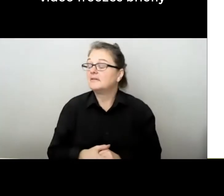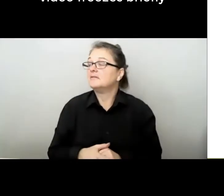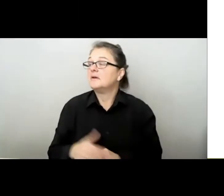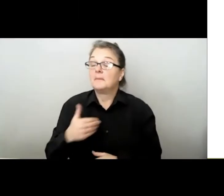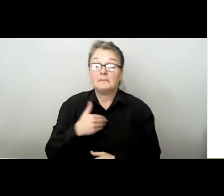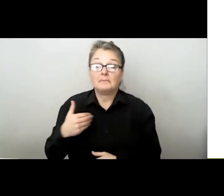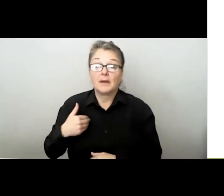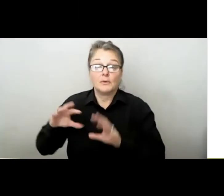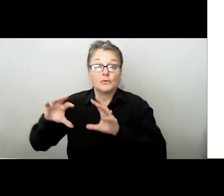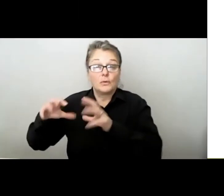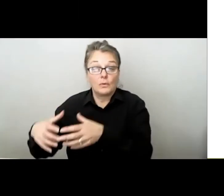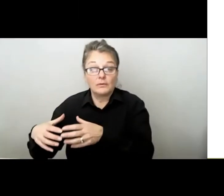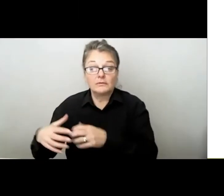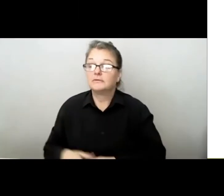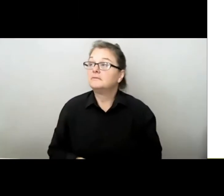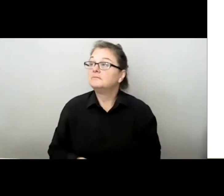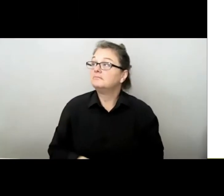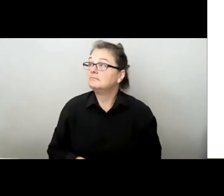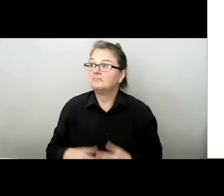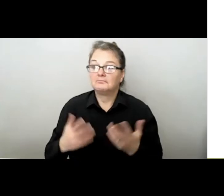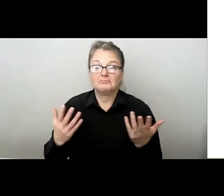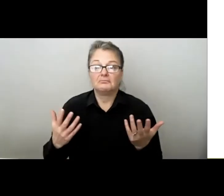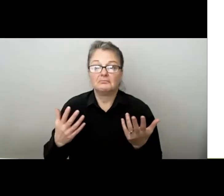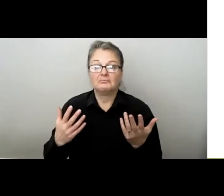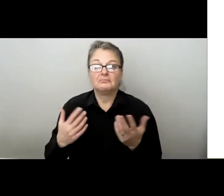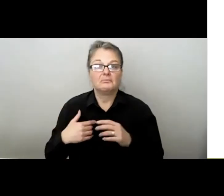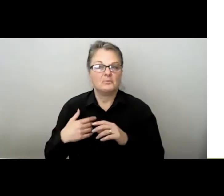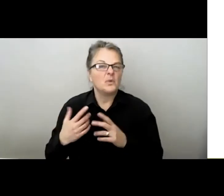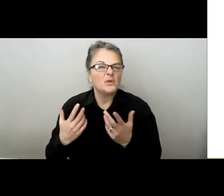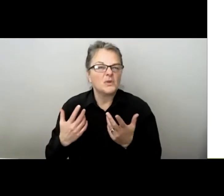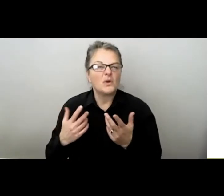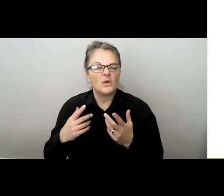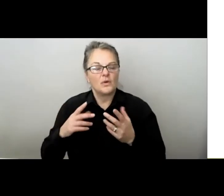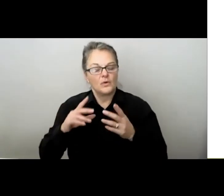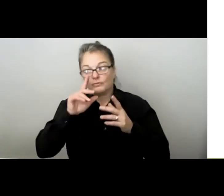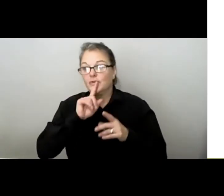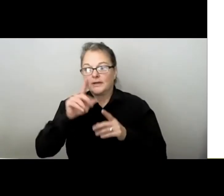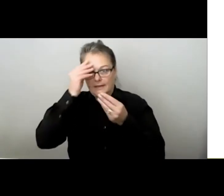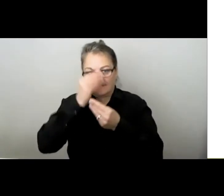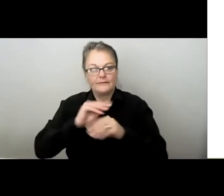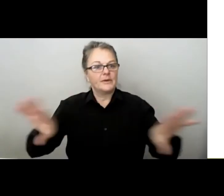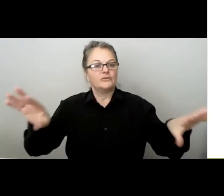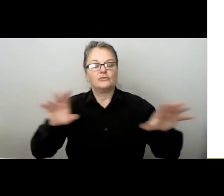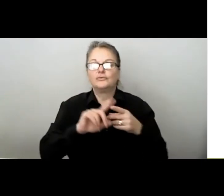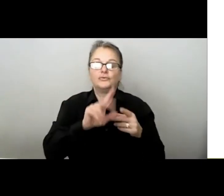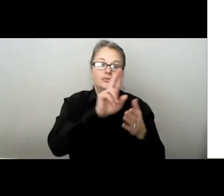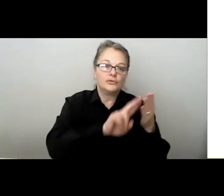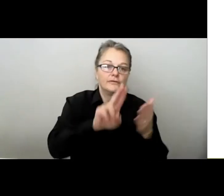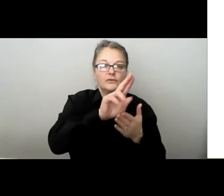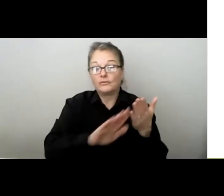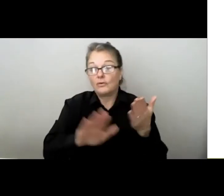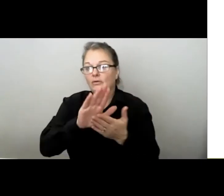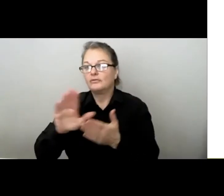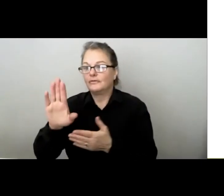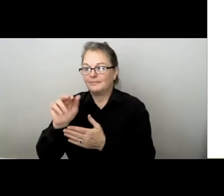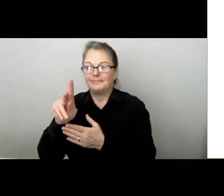UNIVERSITIES, COLLEGES, AND BANKS, TO EMPLOYMENT AGENCIES AND EMPLOYMENT NETWORKS JUST TO NAME A